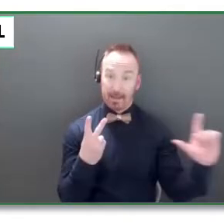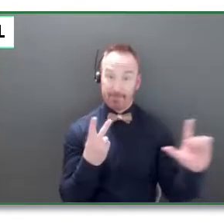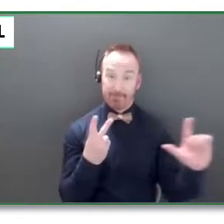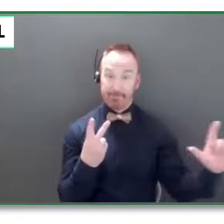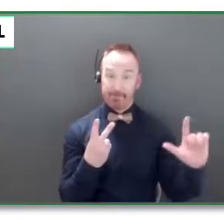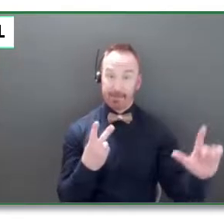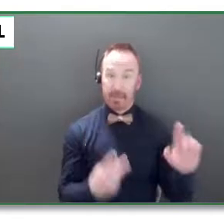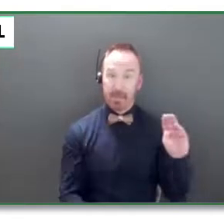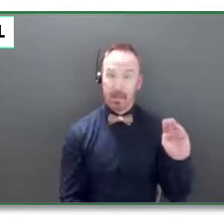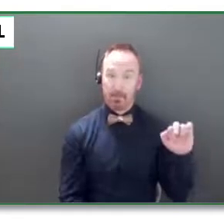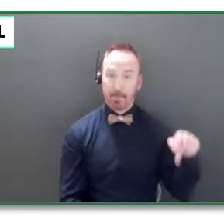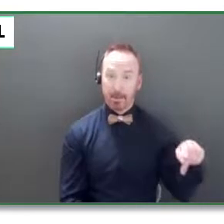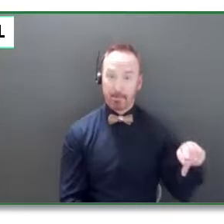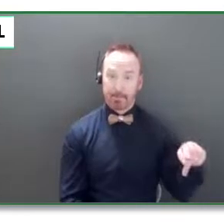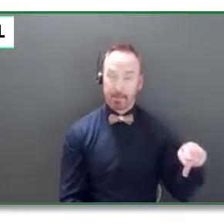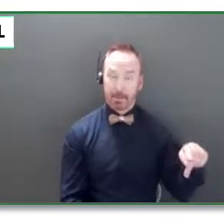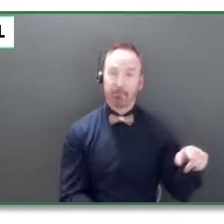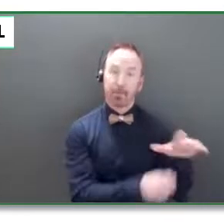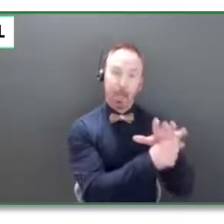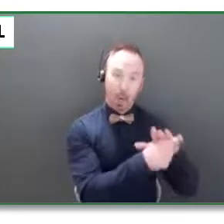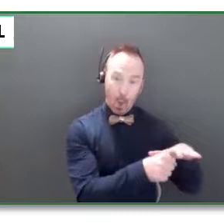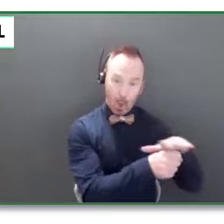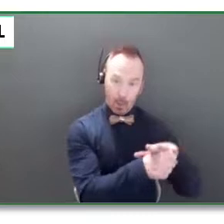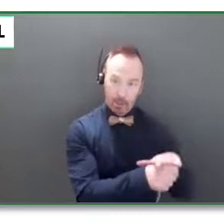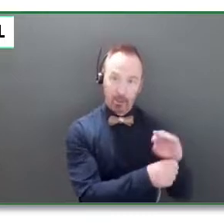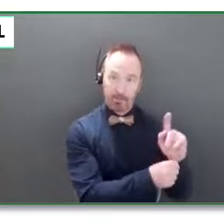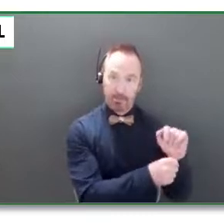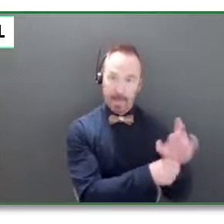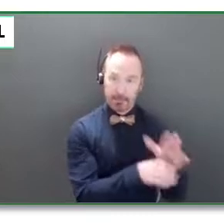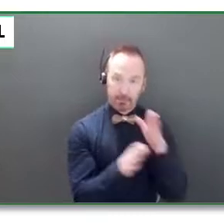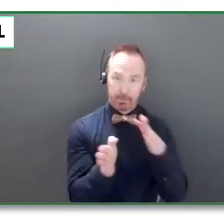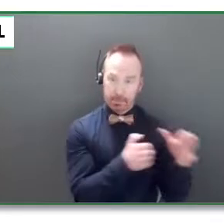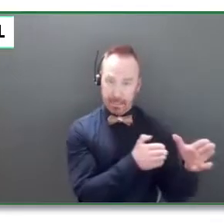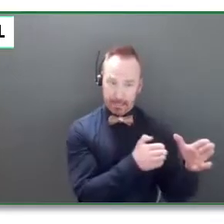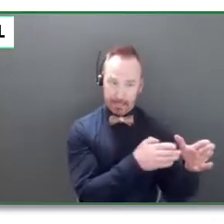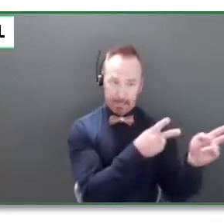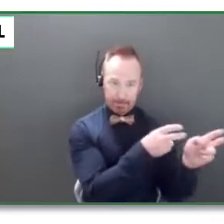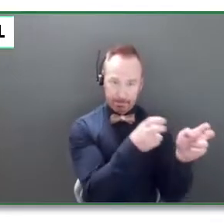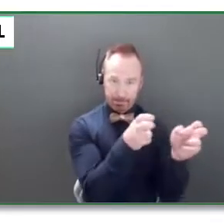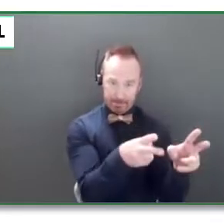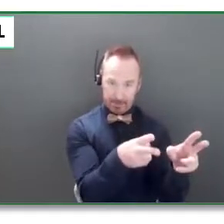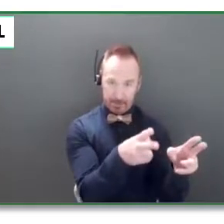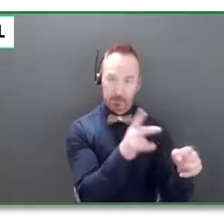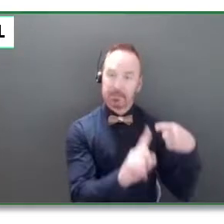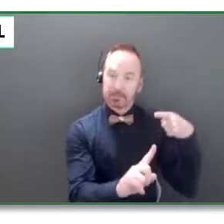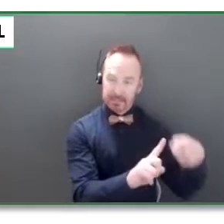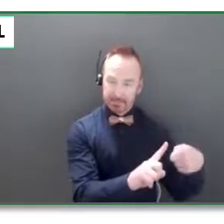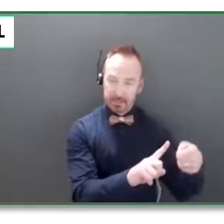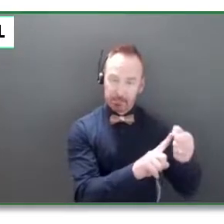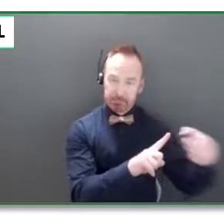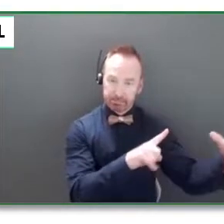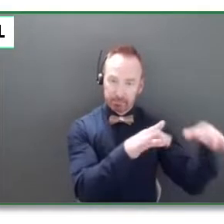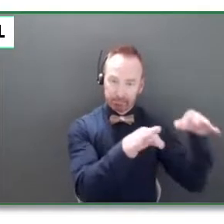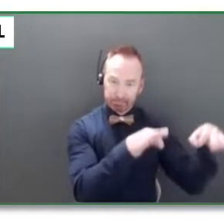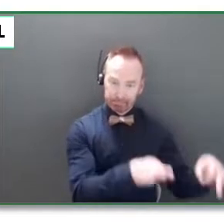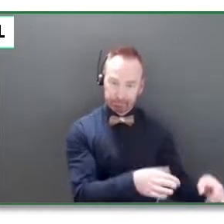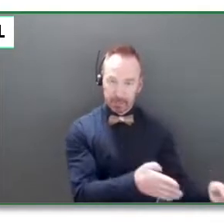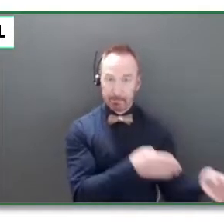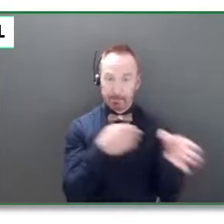the local master planning map giving detailed trail information. Then on the right a small child on a run bike,